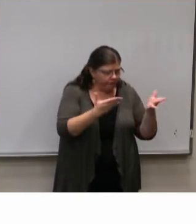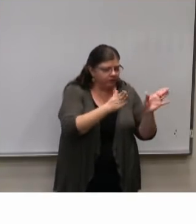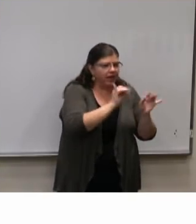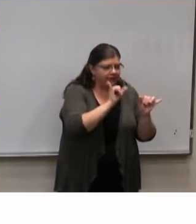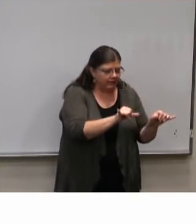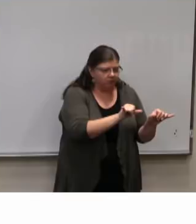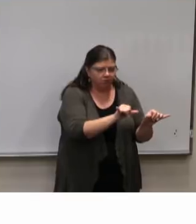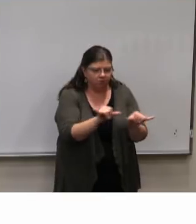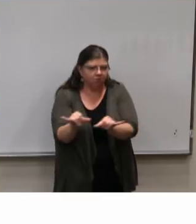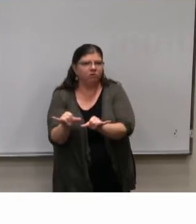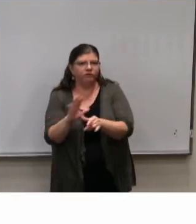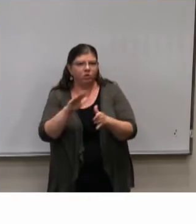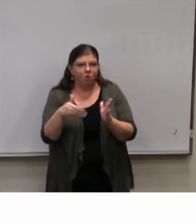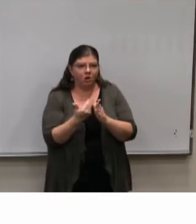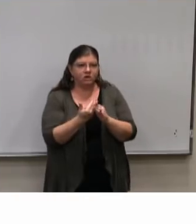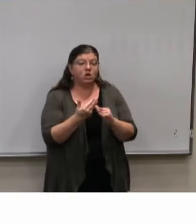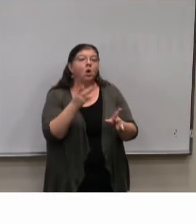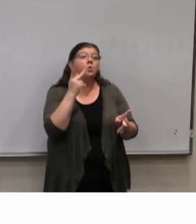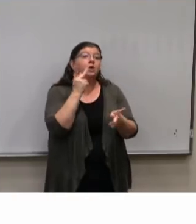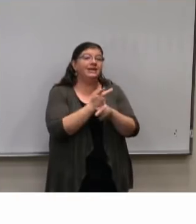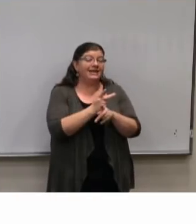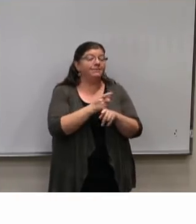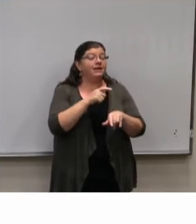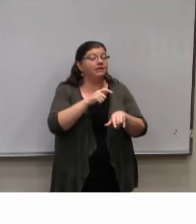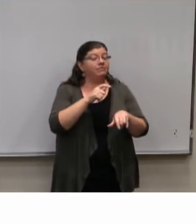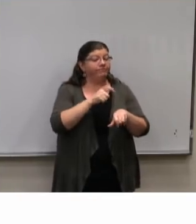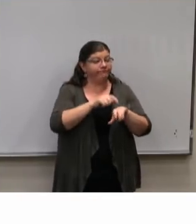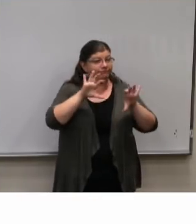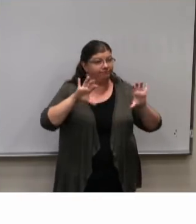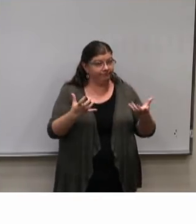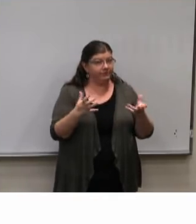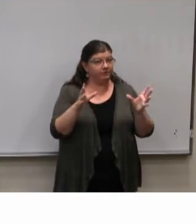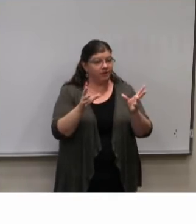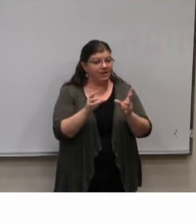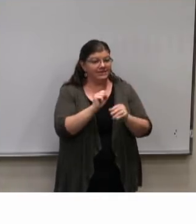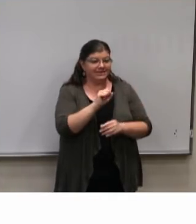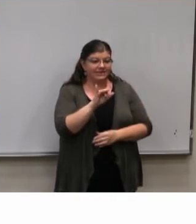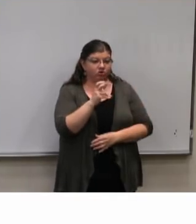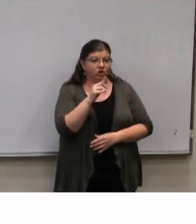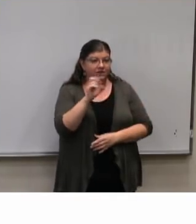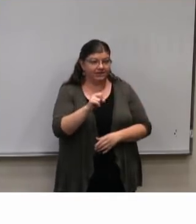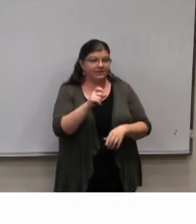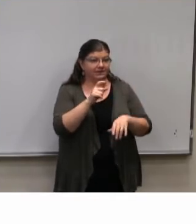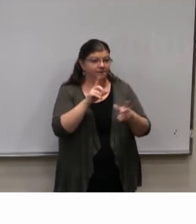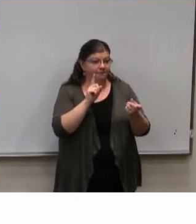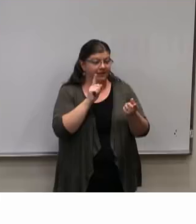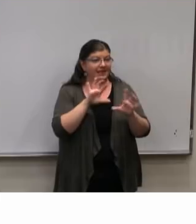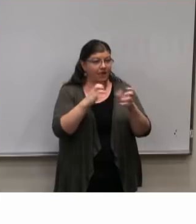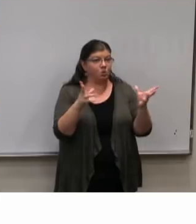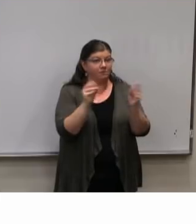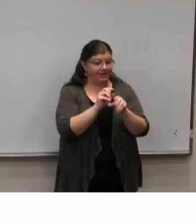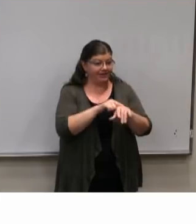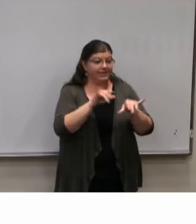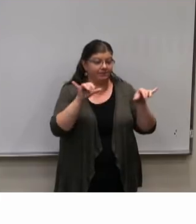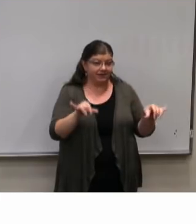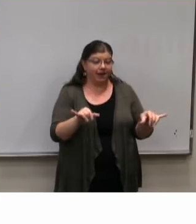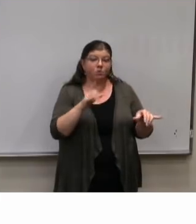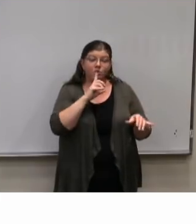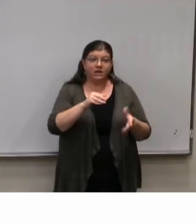we're going to keep the classes synchronous as we did this semester. The students also expressed, the students expressed a really strong preference